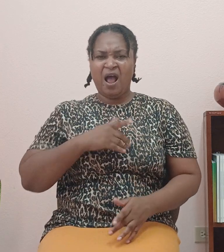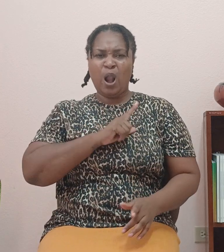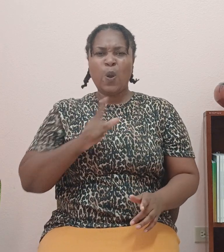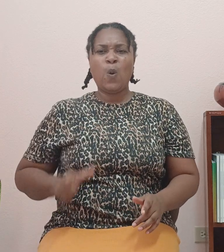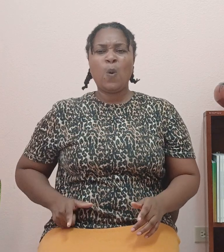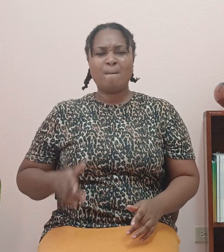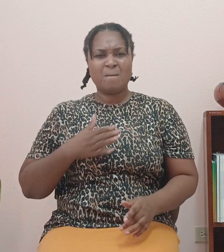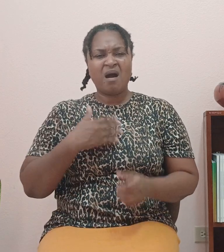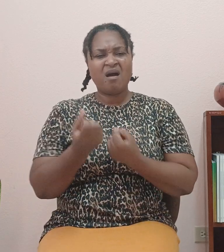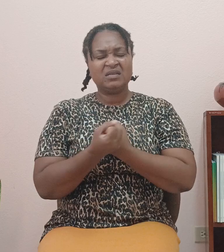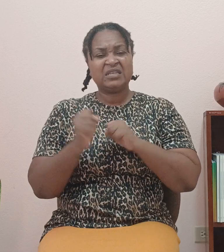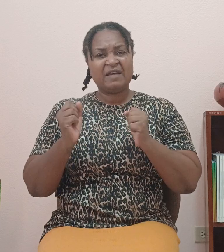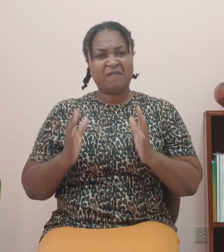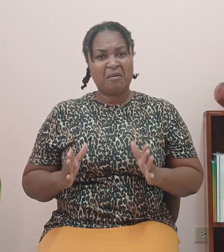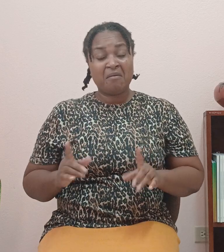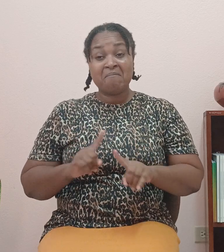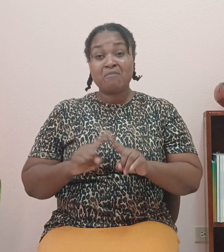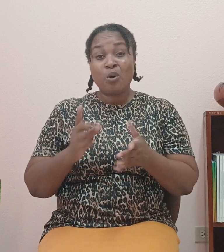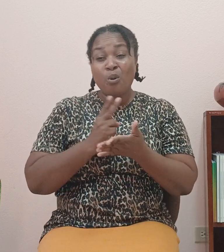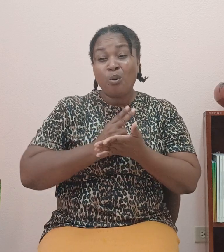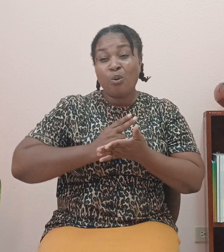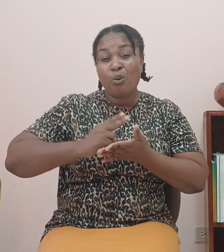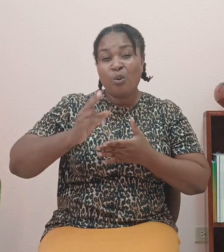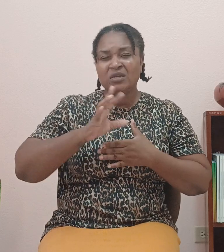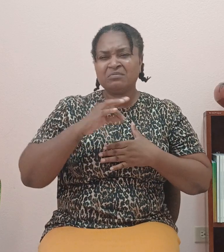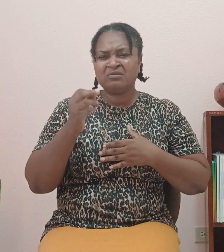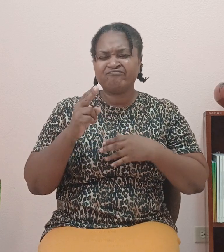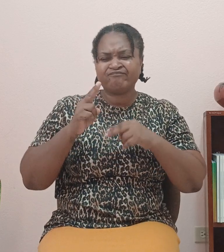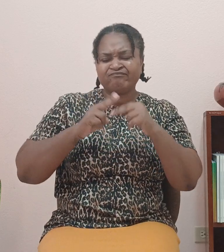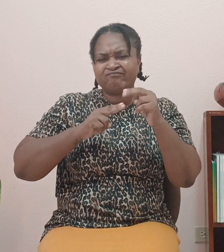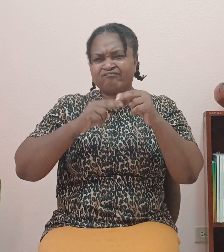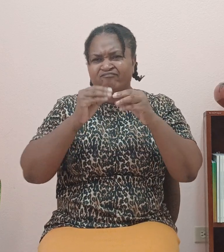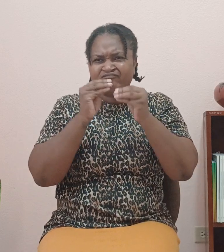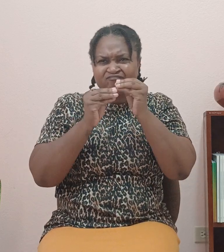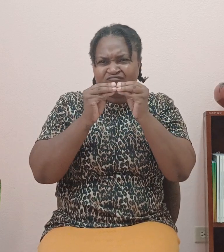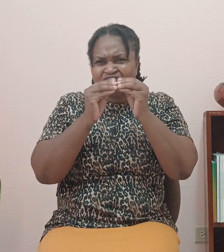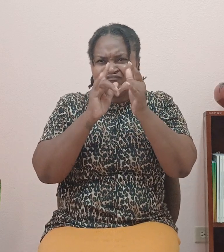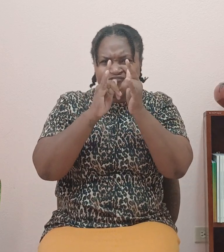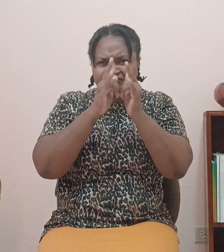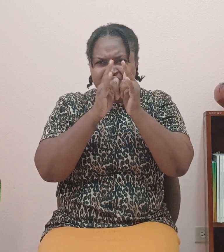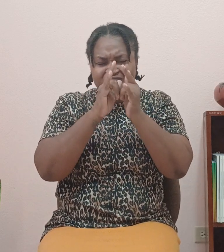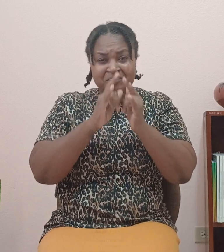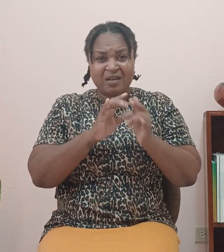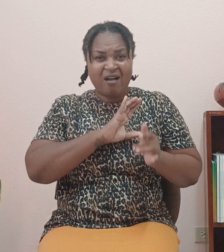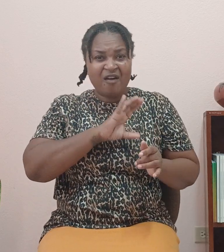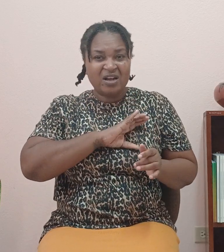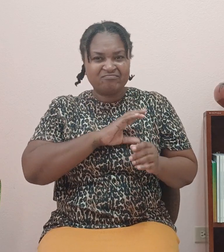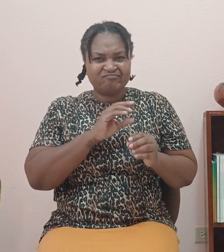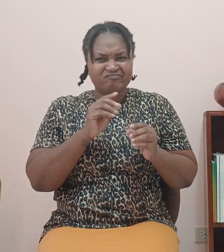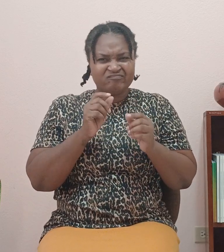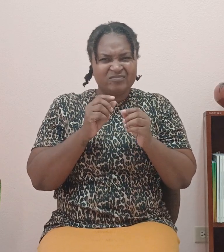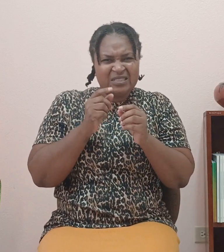but the Holy Spirit rebuilds your character gradually as you mature as a Christian